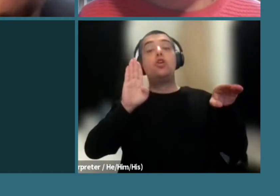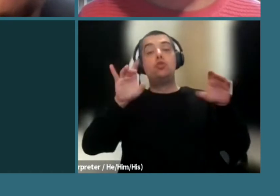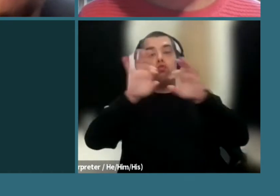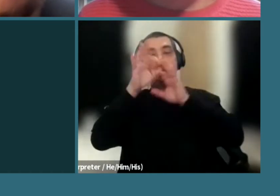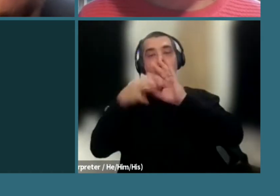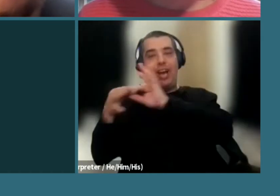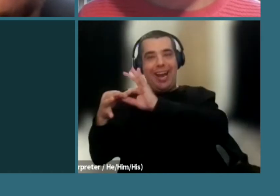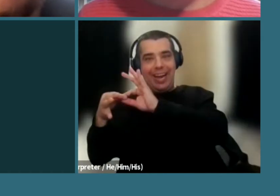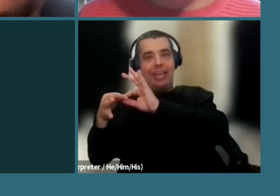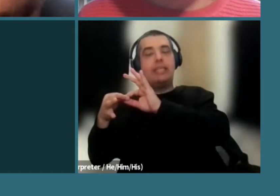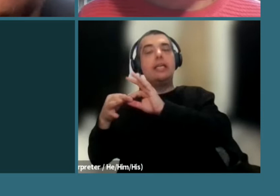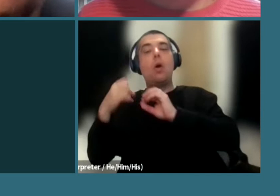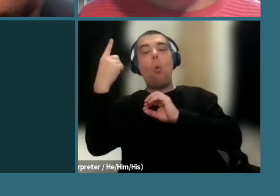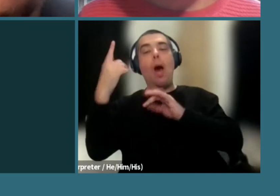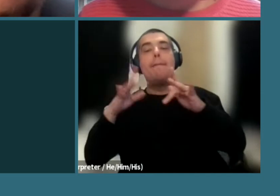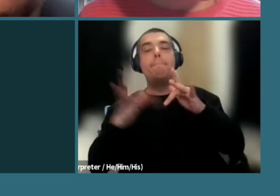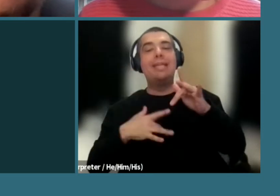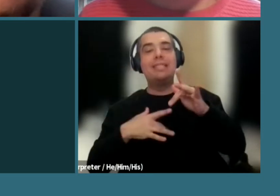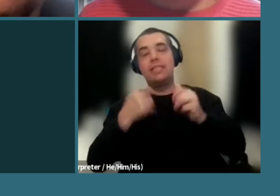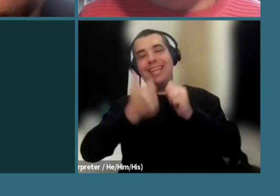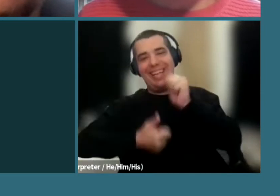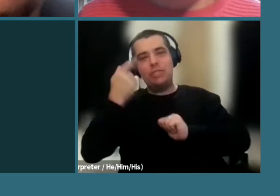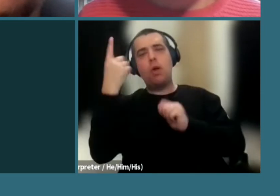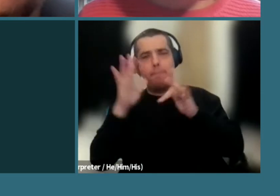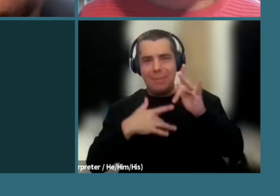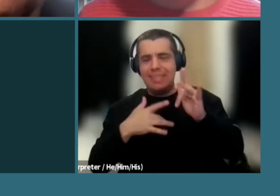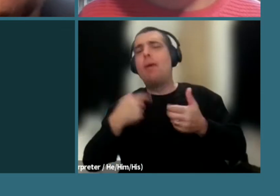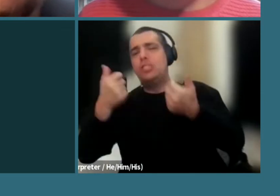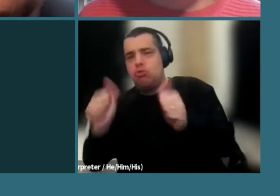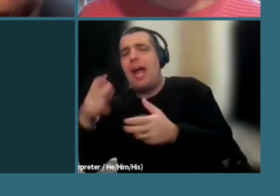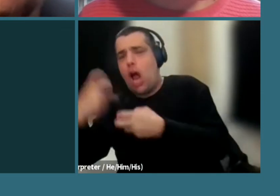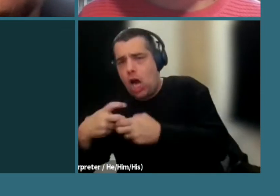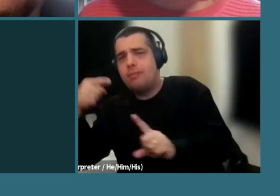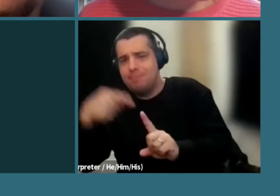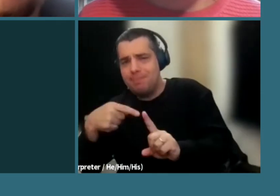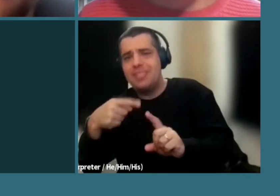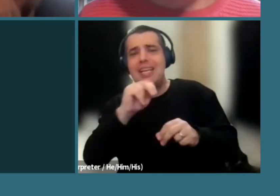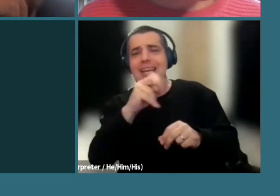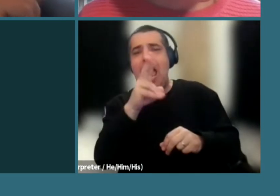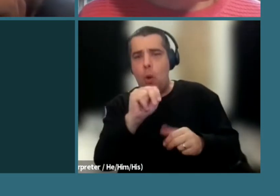One missing. Each one missing. I was trying really hard to keep the nouns and the adjective separate,